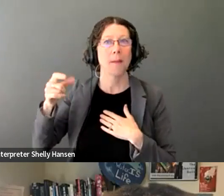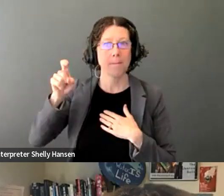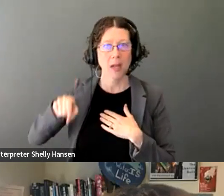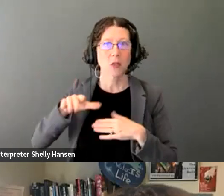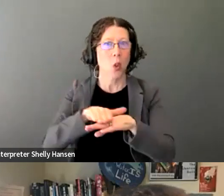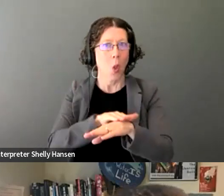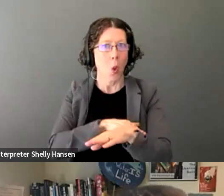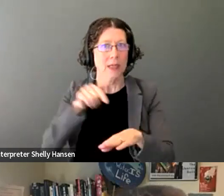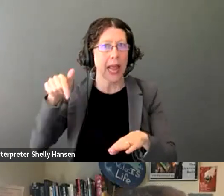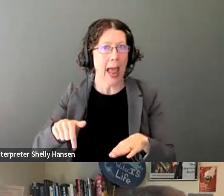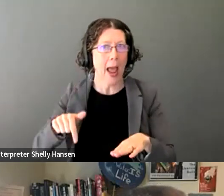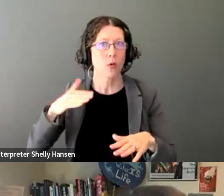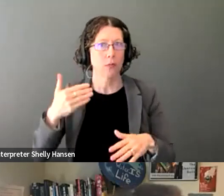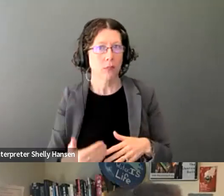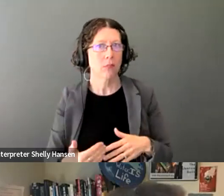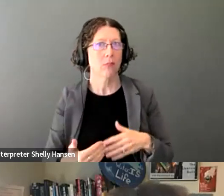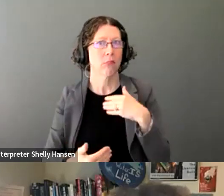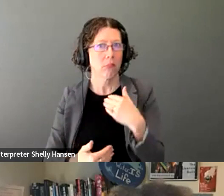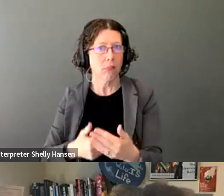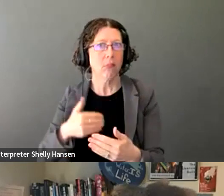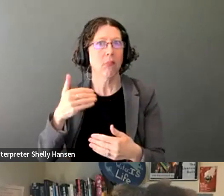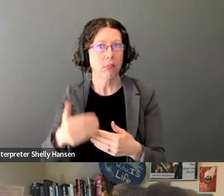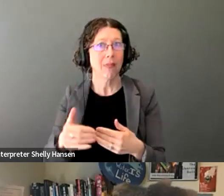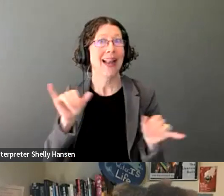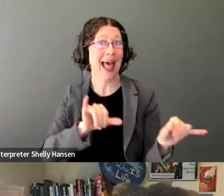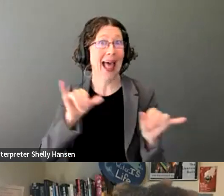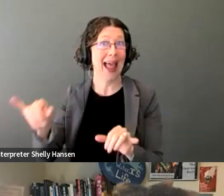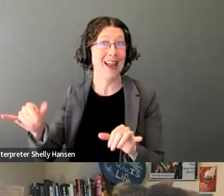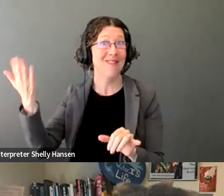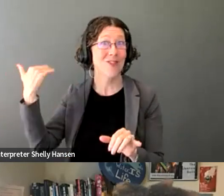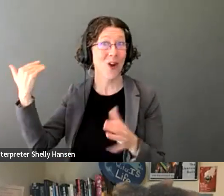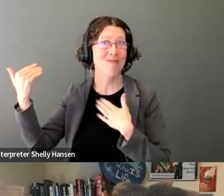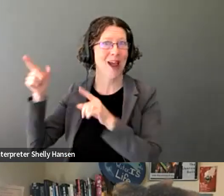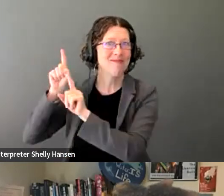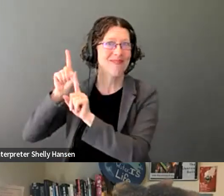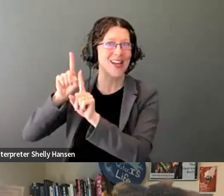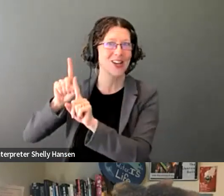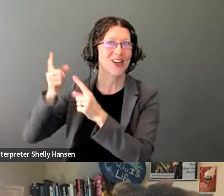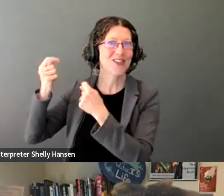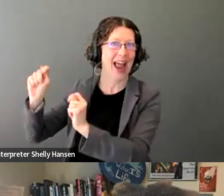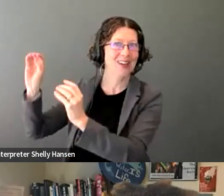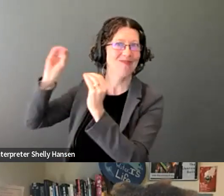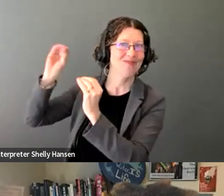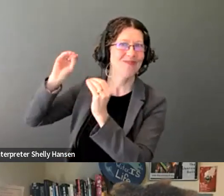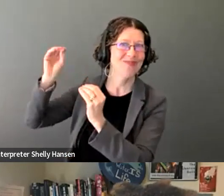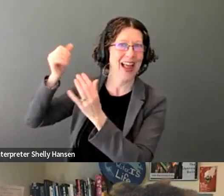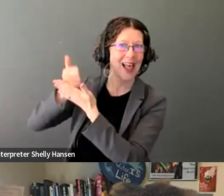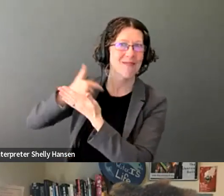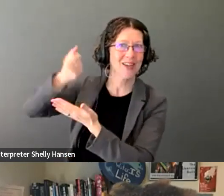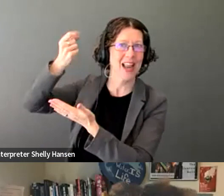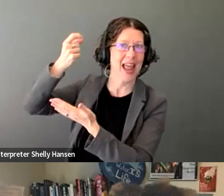And in ways that my mentor was trying to make me understand I needed to do, but now I fully